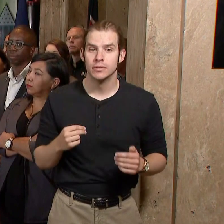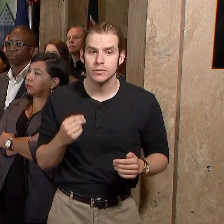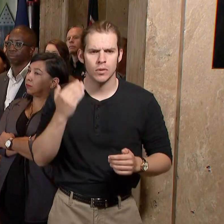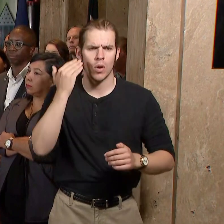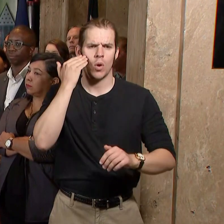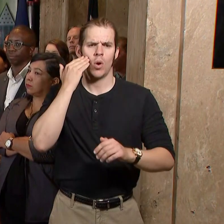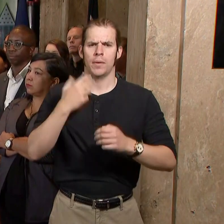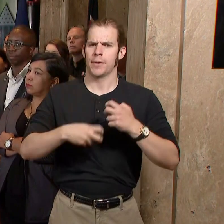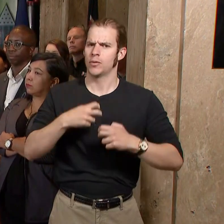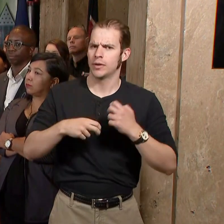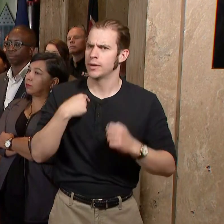yeah.